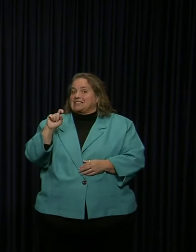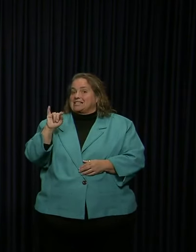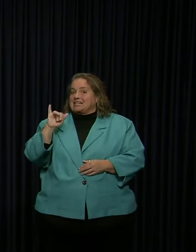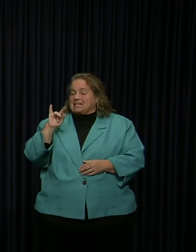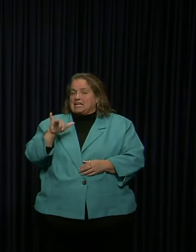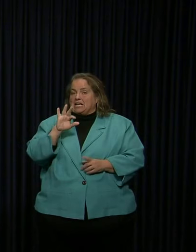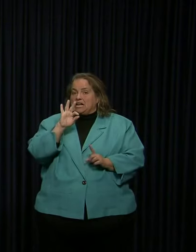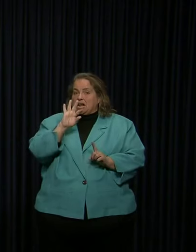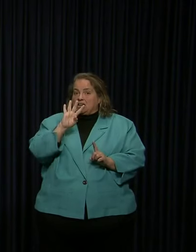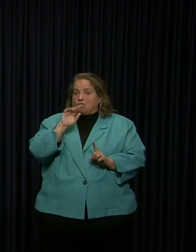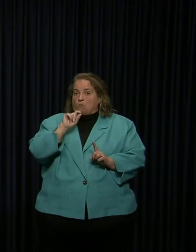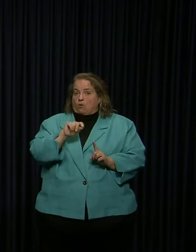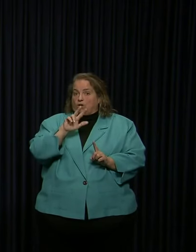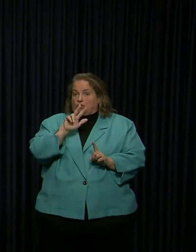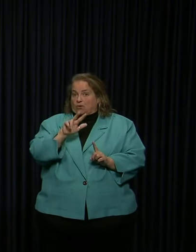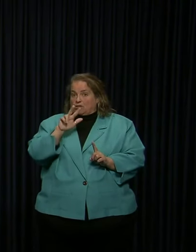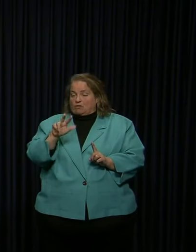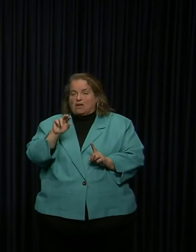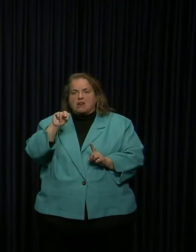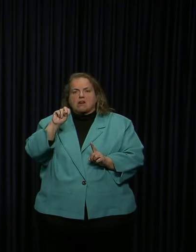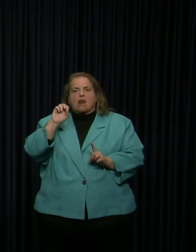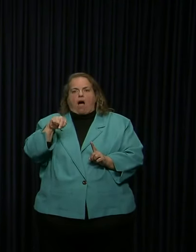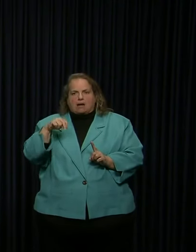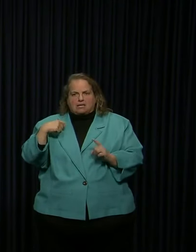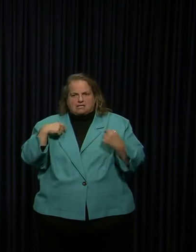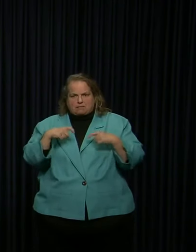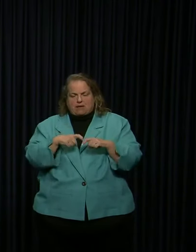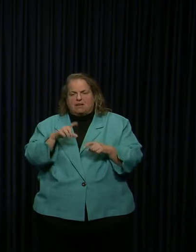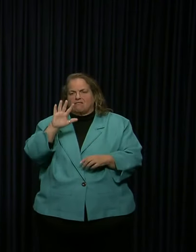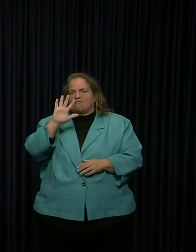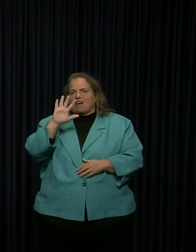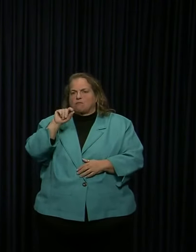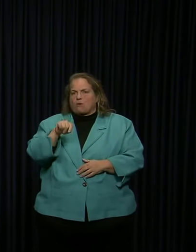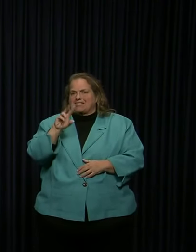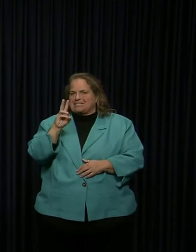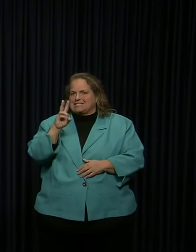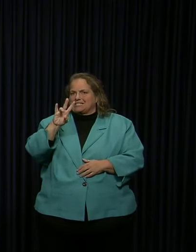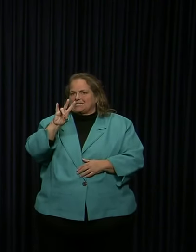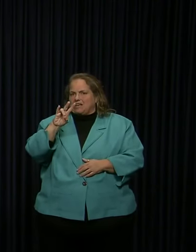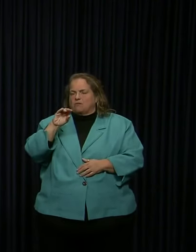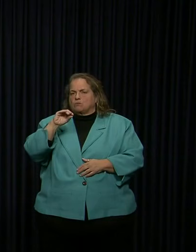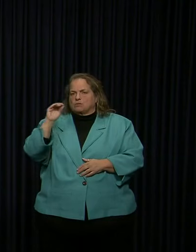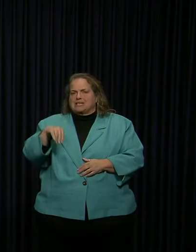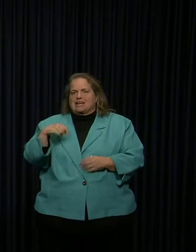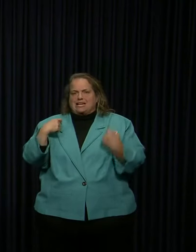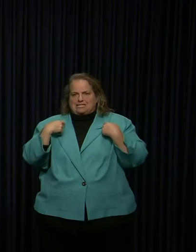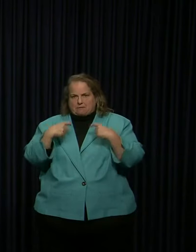THE POPULATION. 1.18% ASIAN.